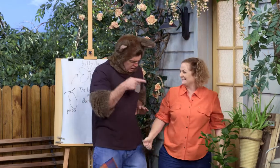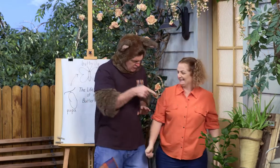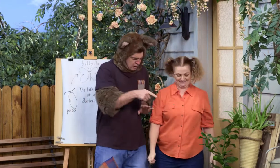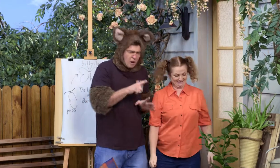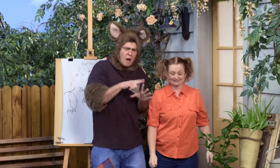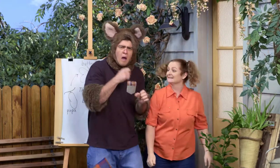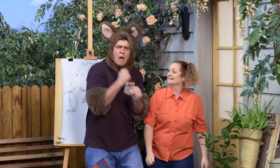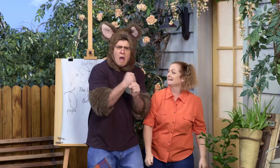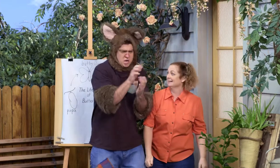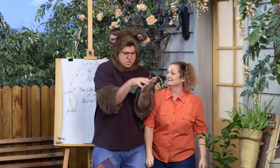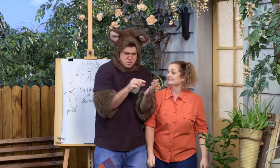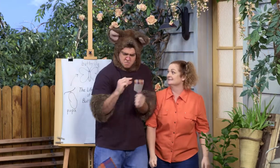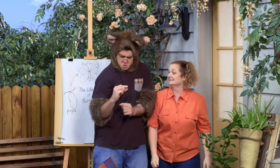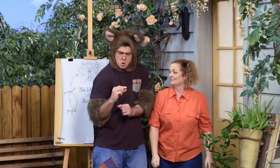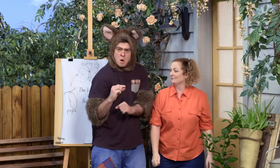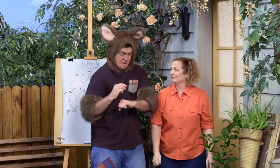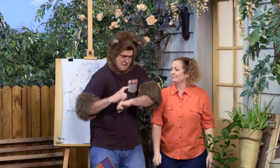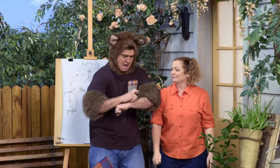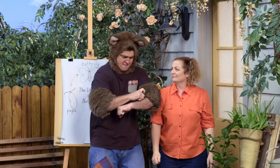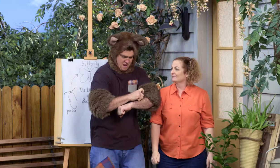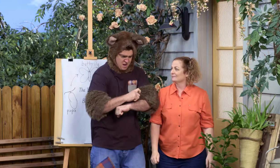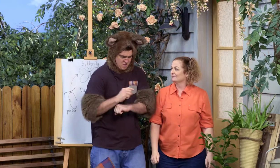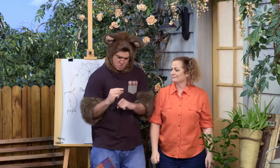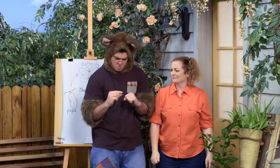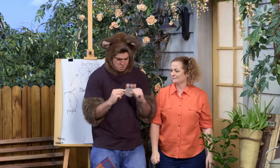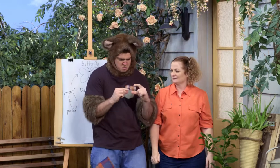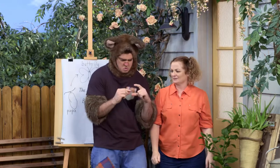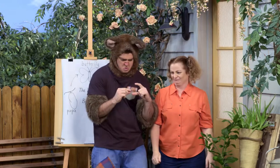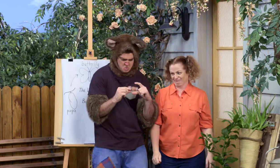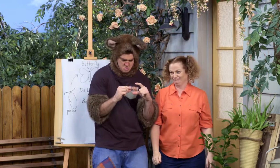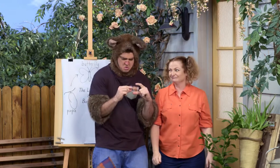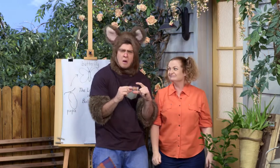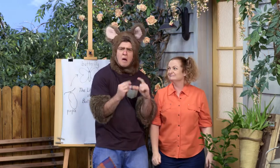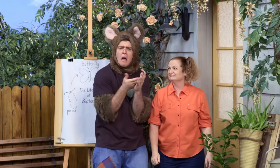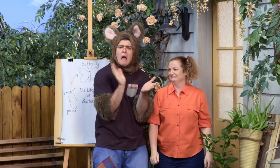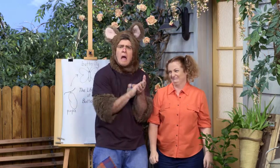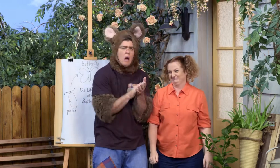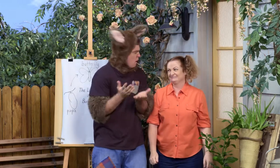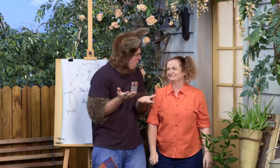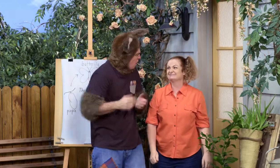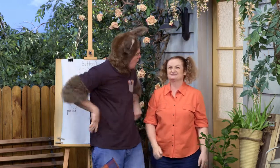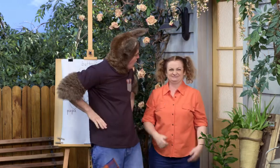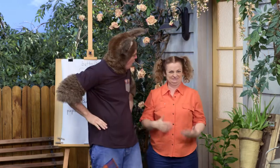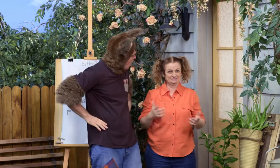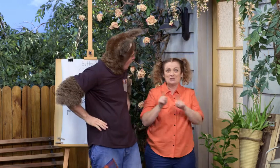Sally, those eggs are very small. How big is a caterpillar? How does it fit in there?